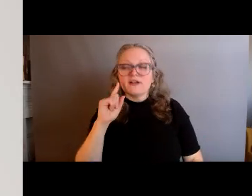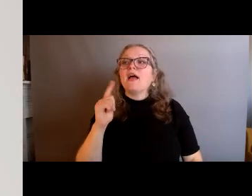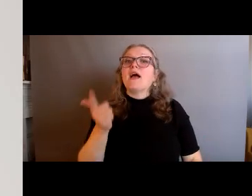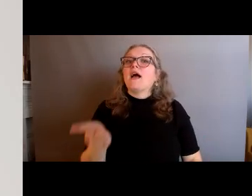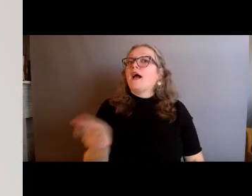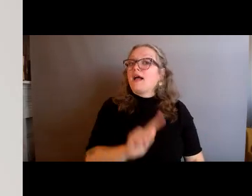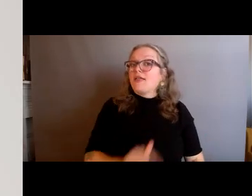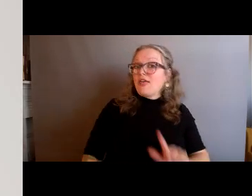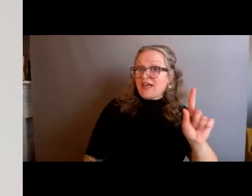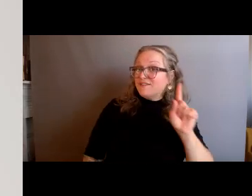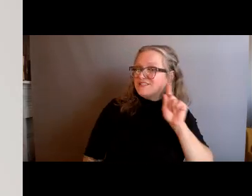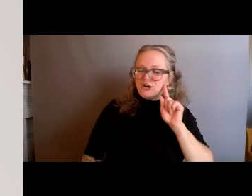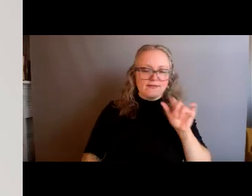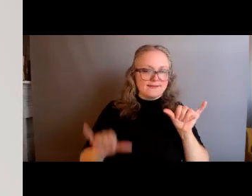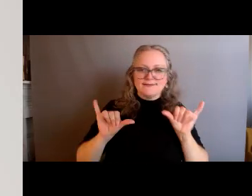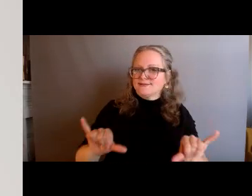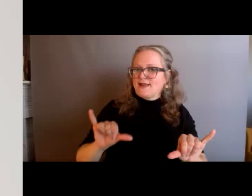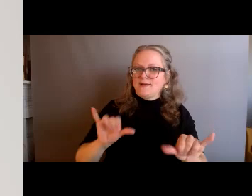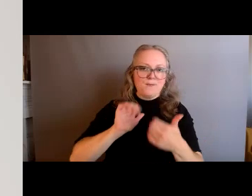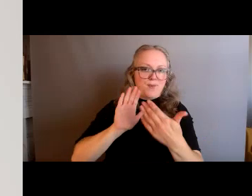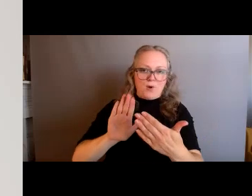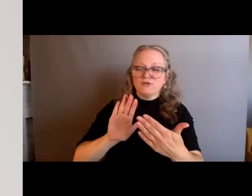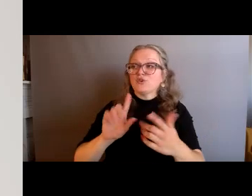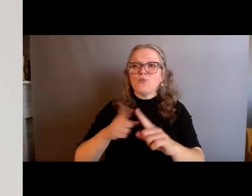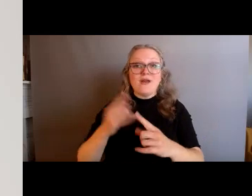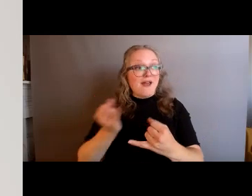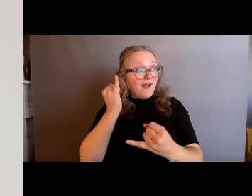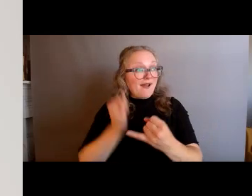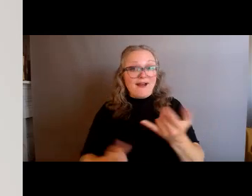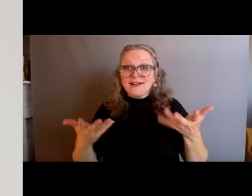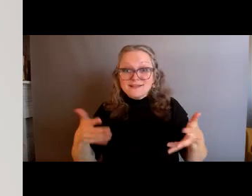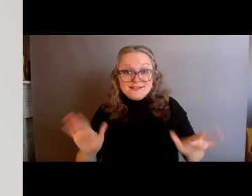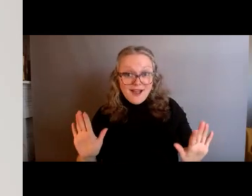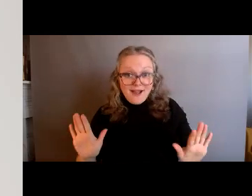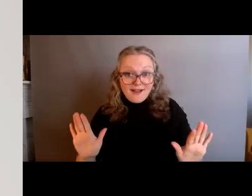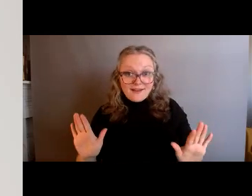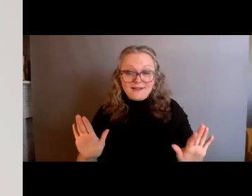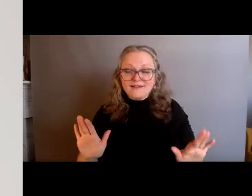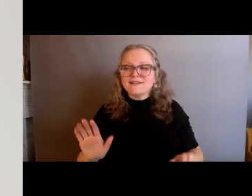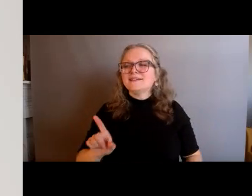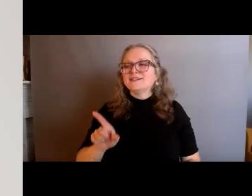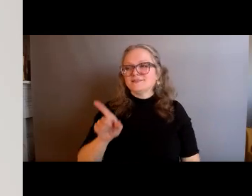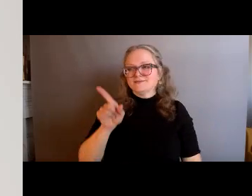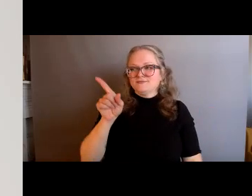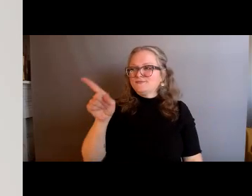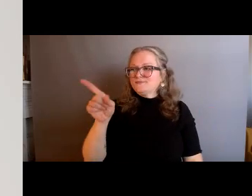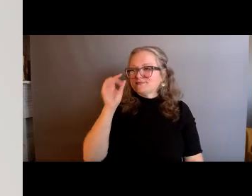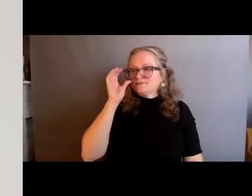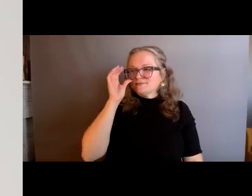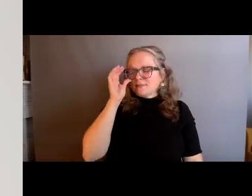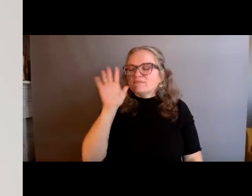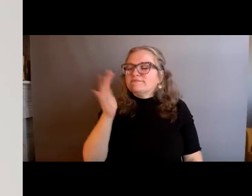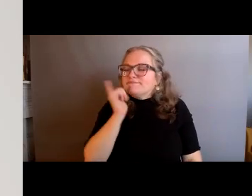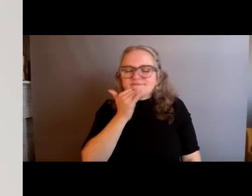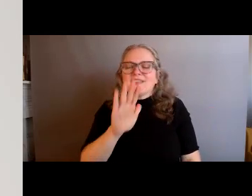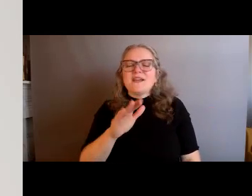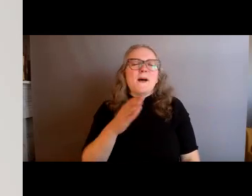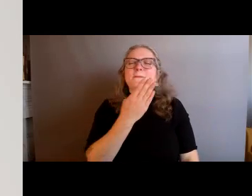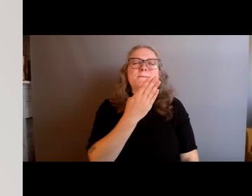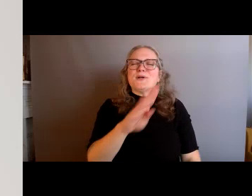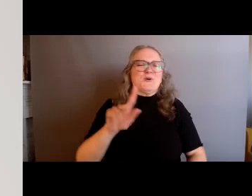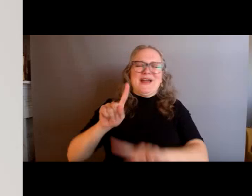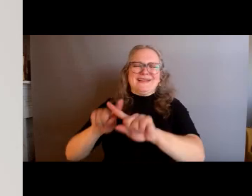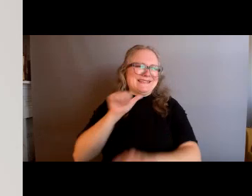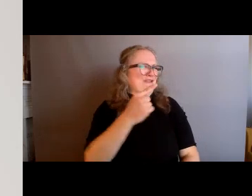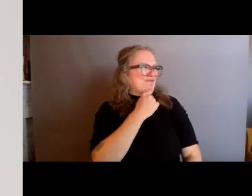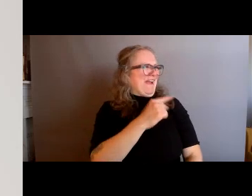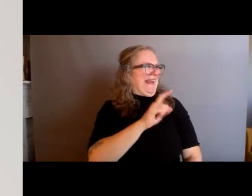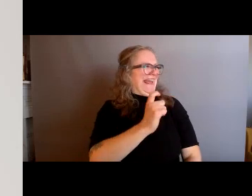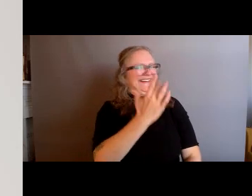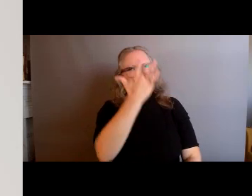thing, and when I get done. For the blue X, not the red X.